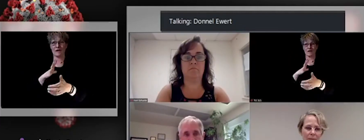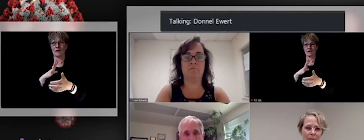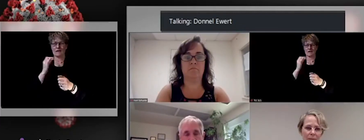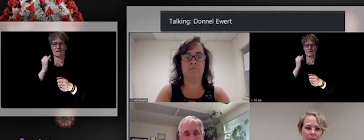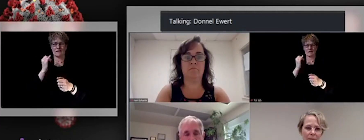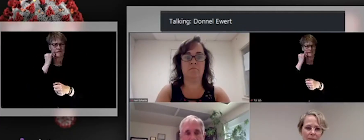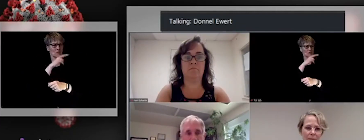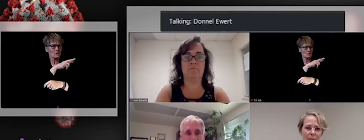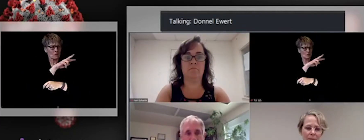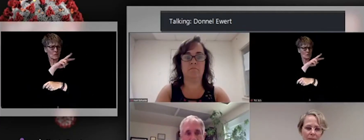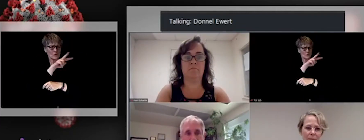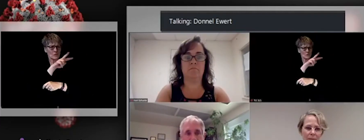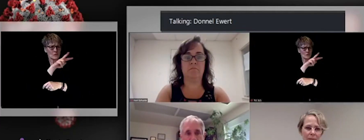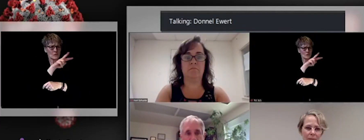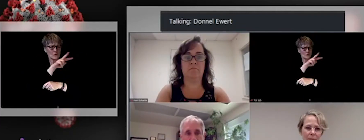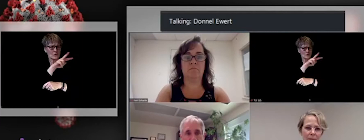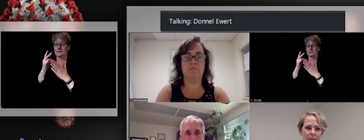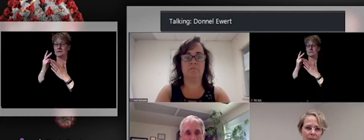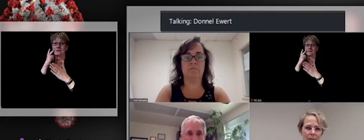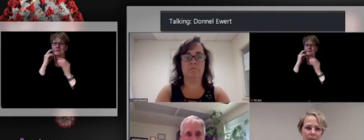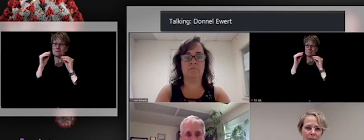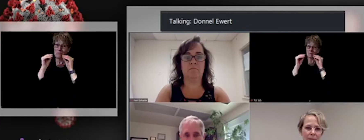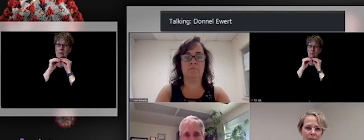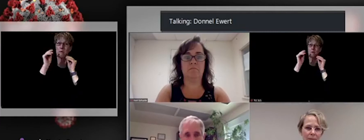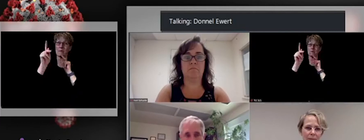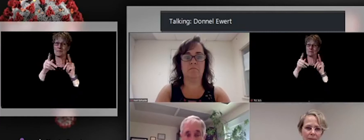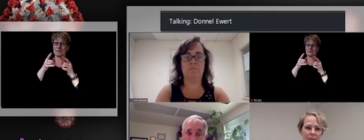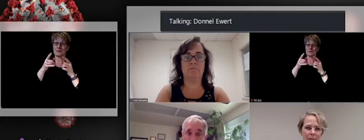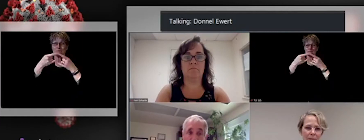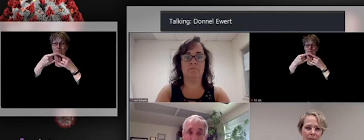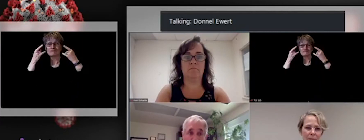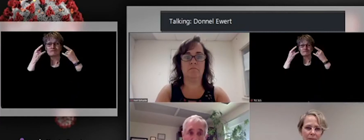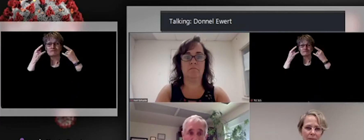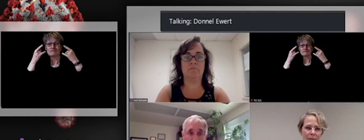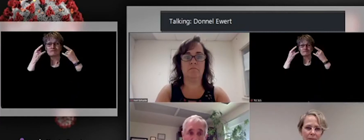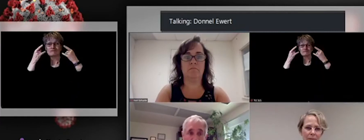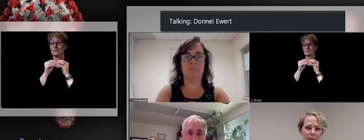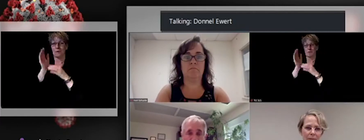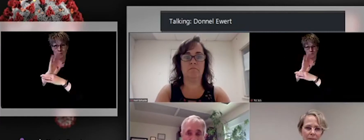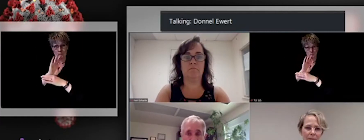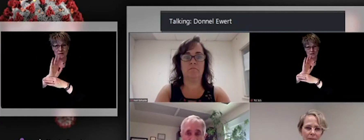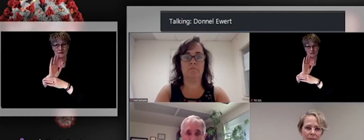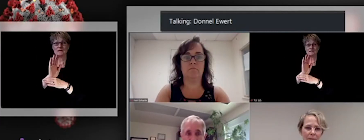that now. People are getting used to it. Our businesses, for the most part, have been fantastic